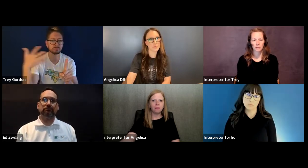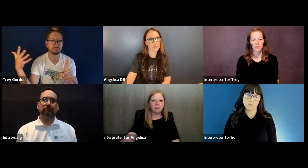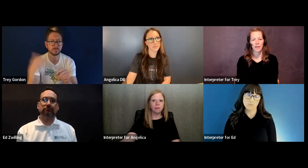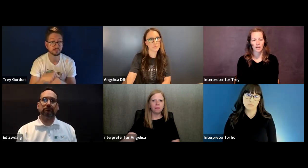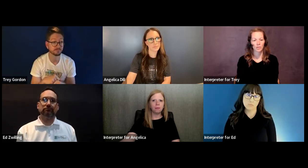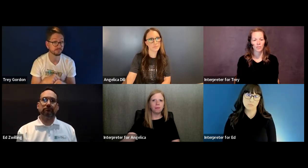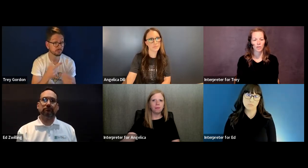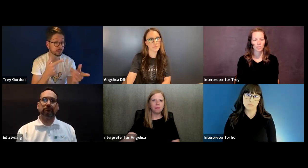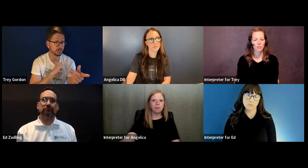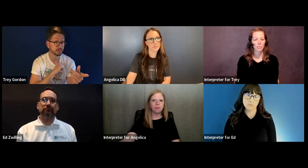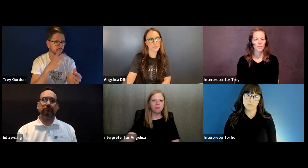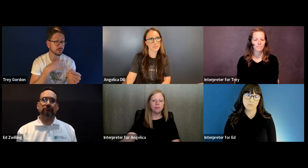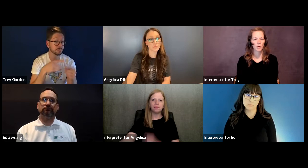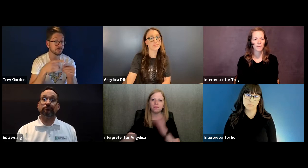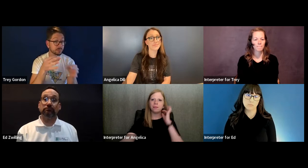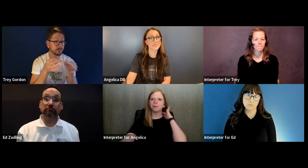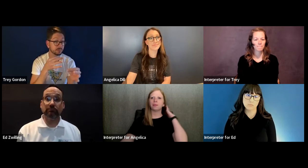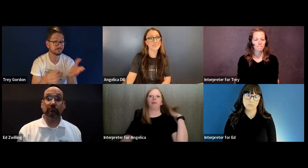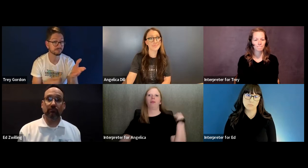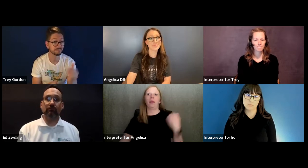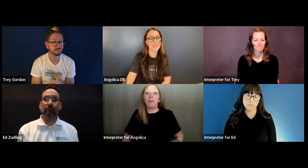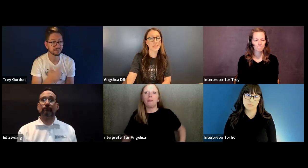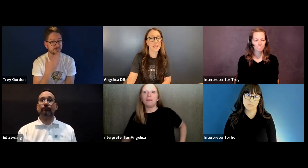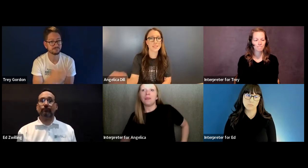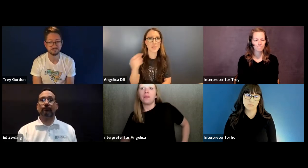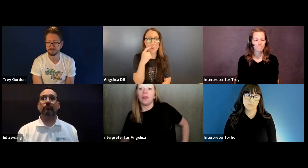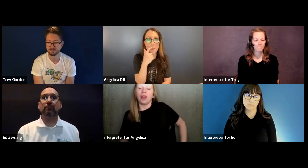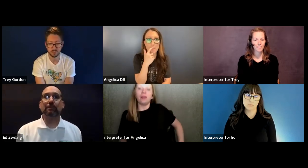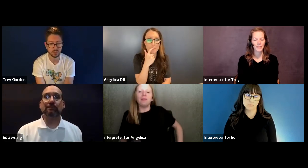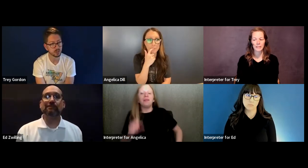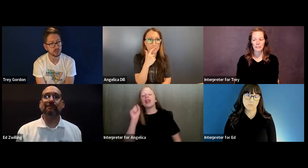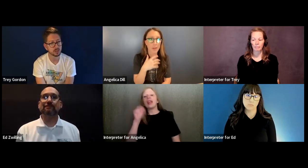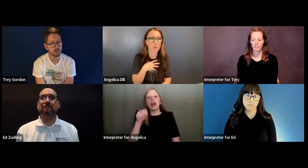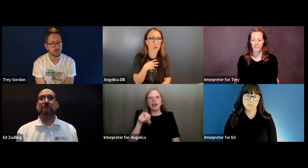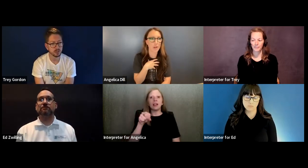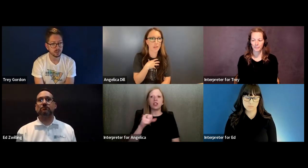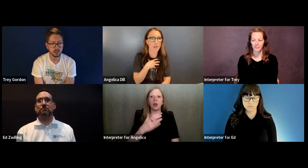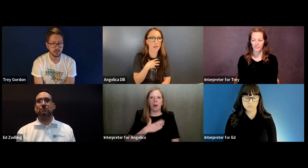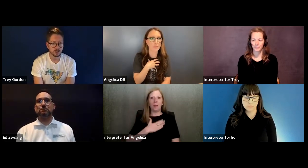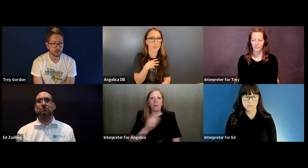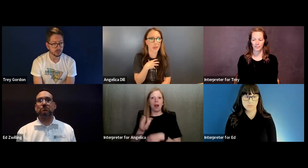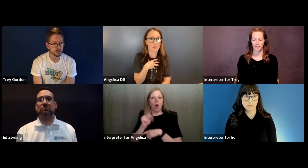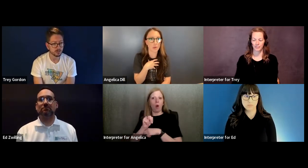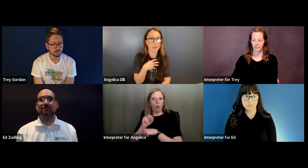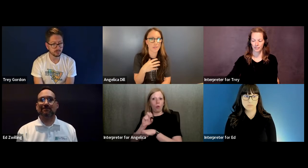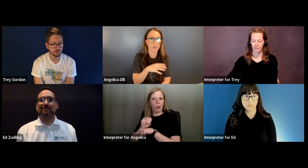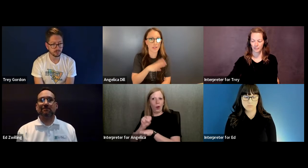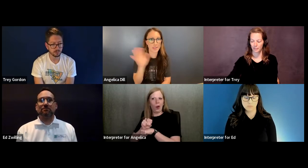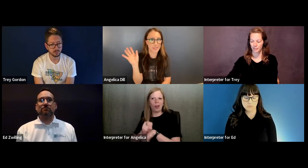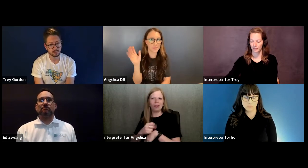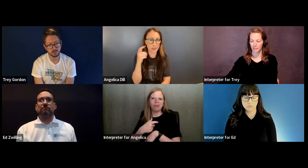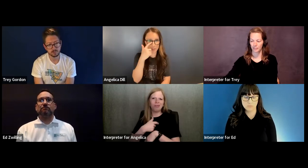hand that over for her to explain go ahead yeah so um in my own work um i've worked in the last 10 or